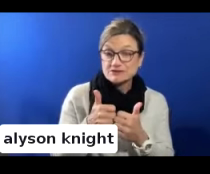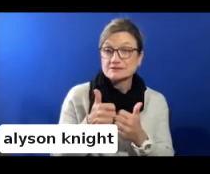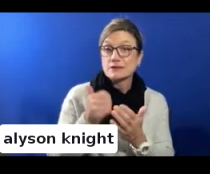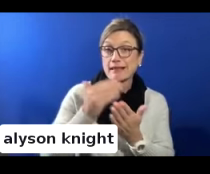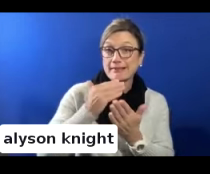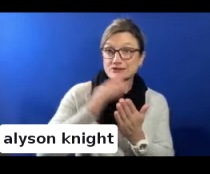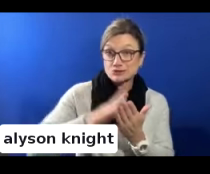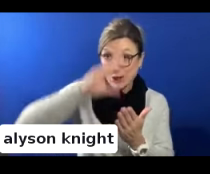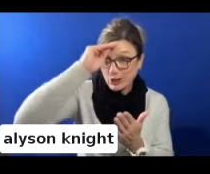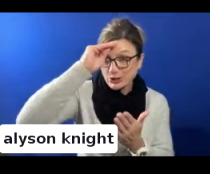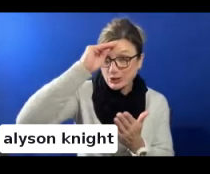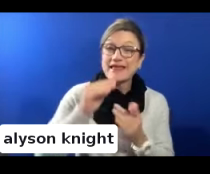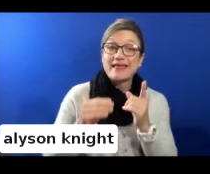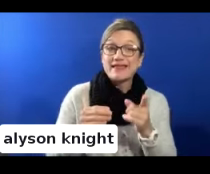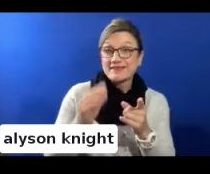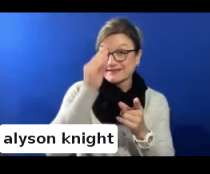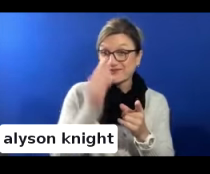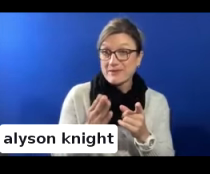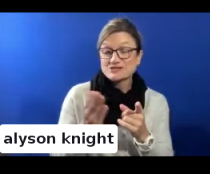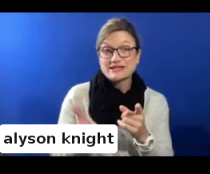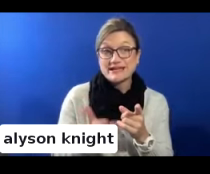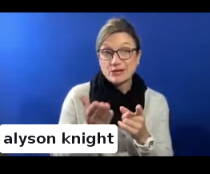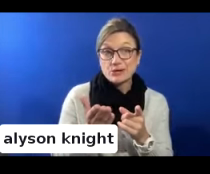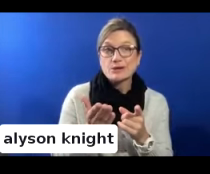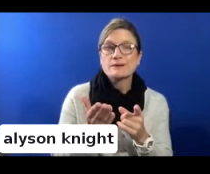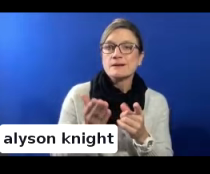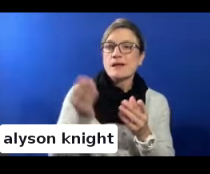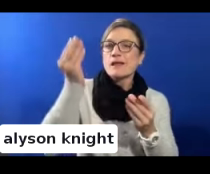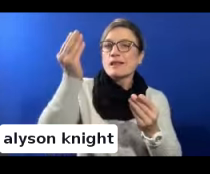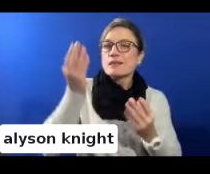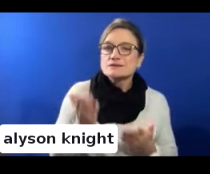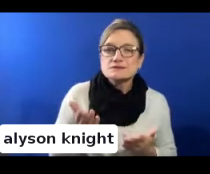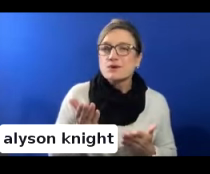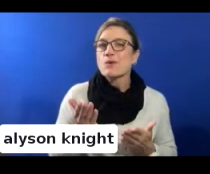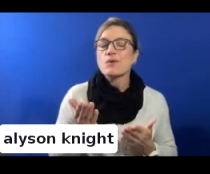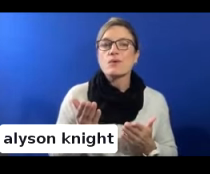This information in this section lets us know what type of organizations are